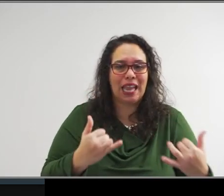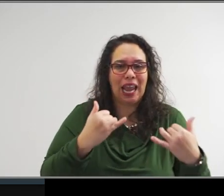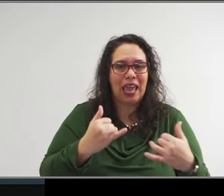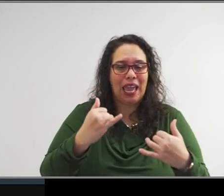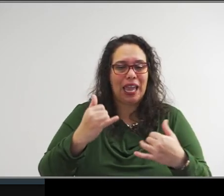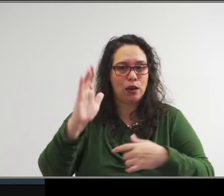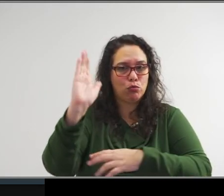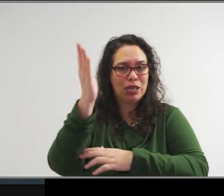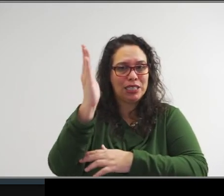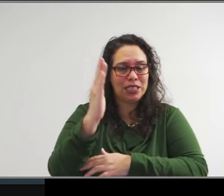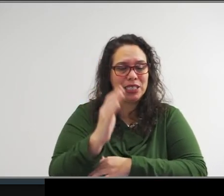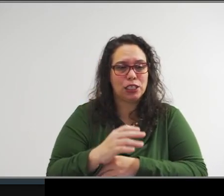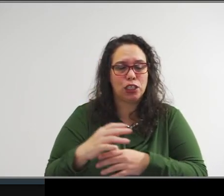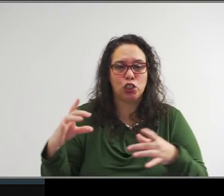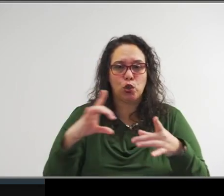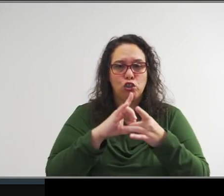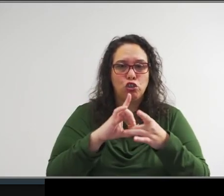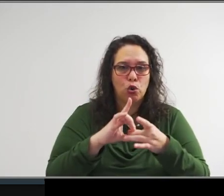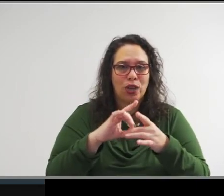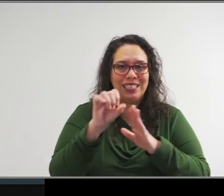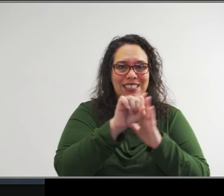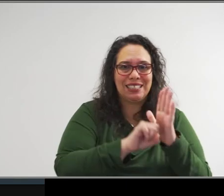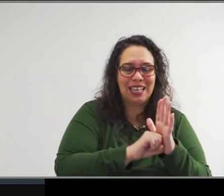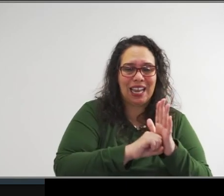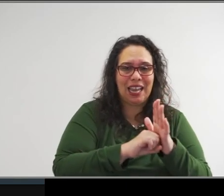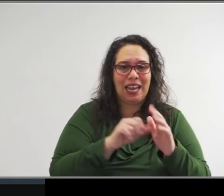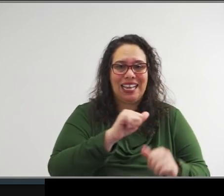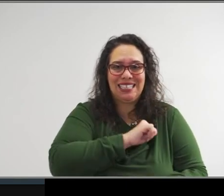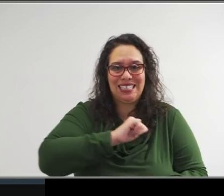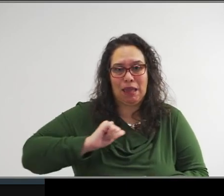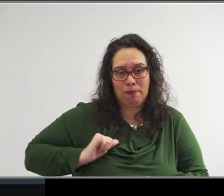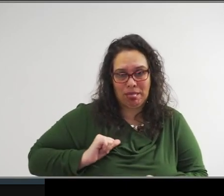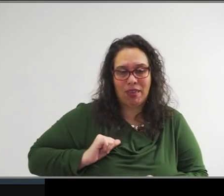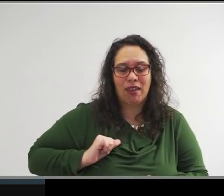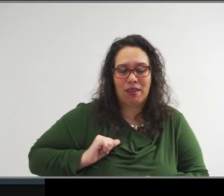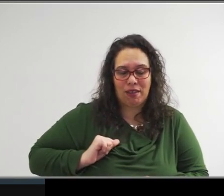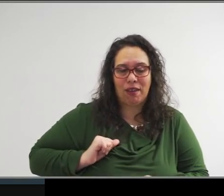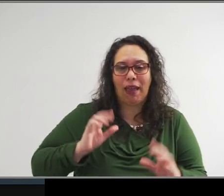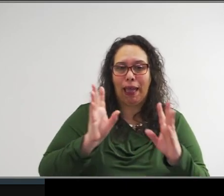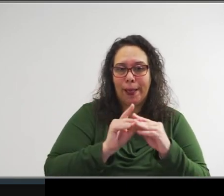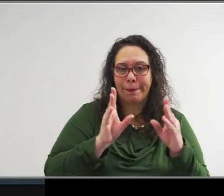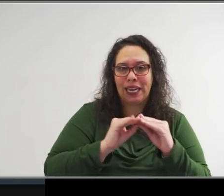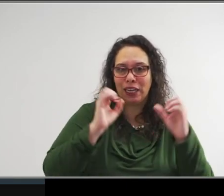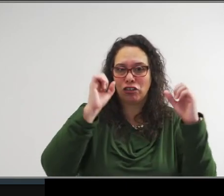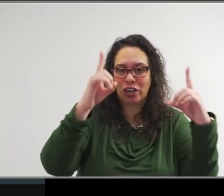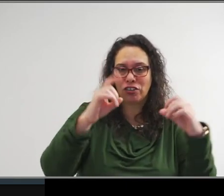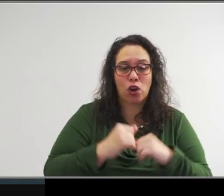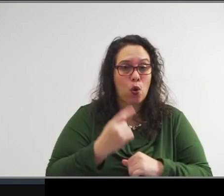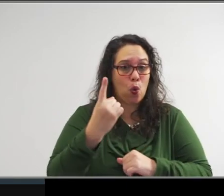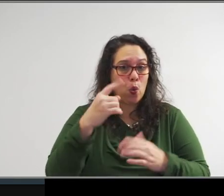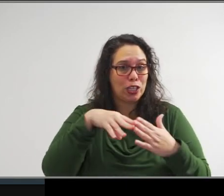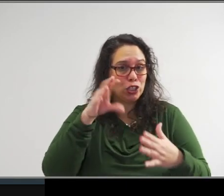to the joint state and assembly committee on education. And so one of our students was actually a presenter